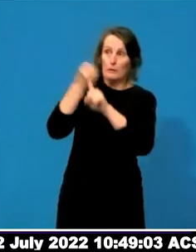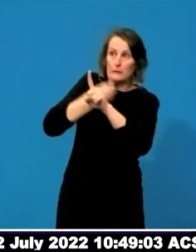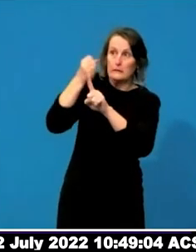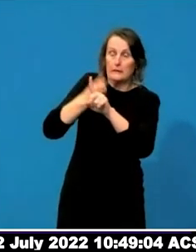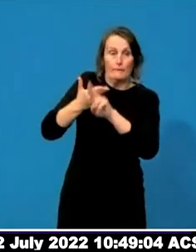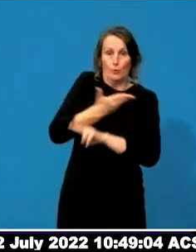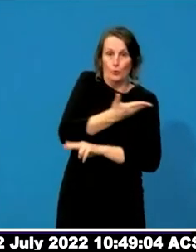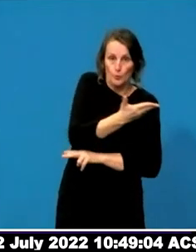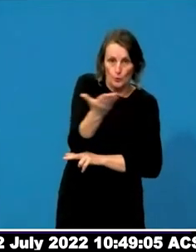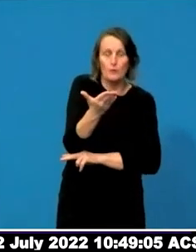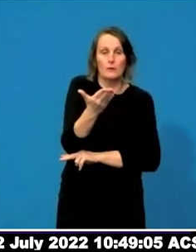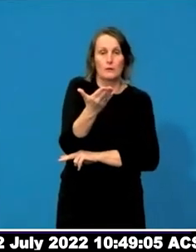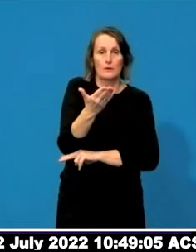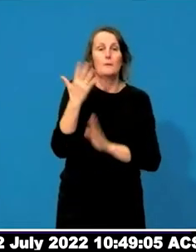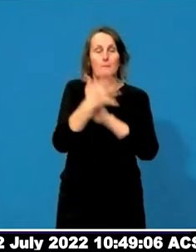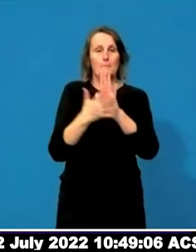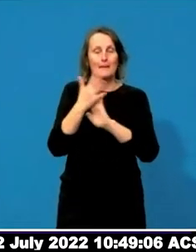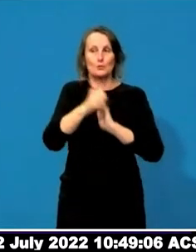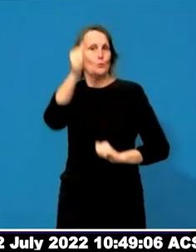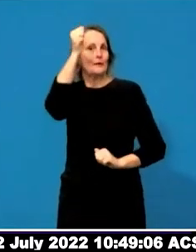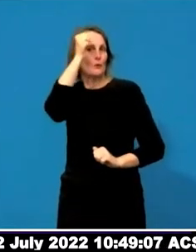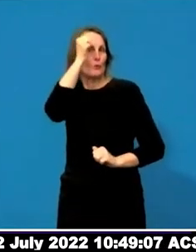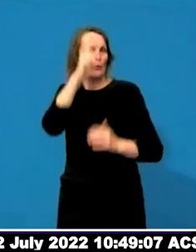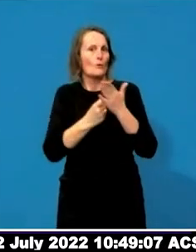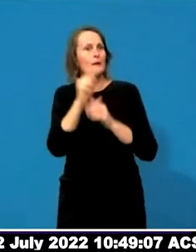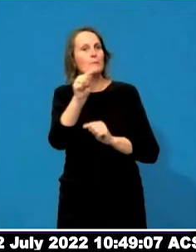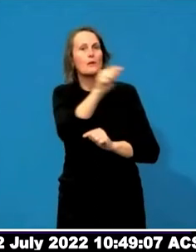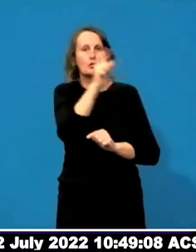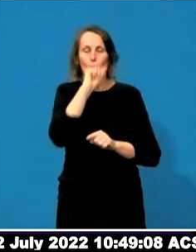mean that we are uniquely positioned to comment on this.